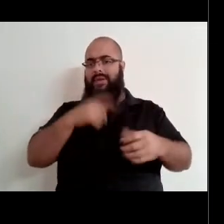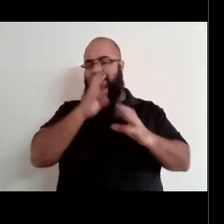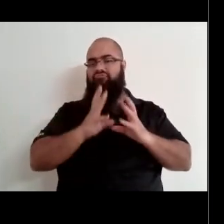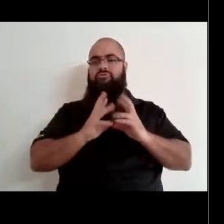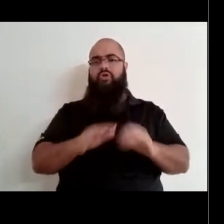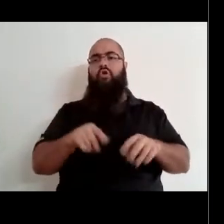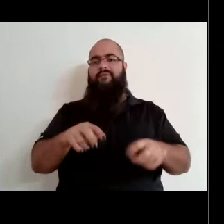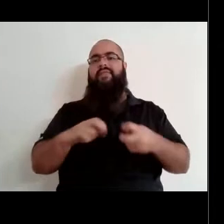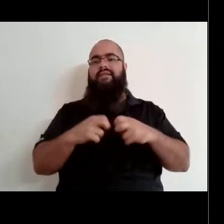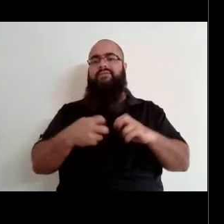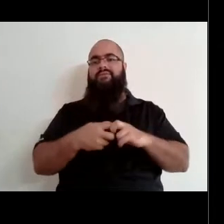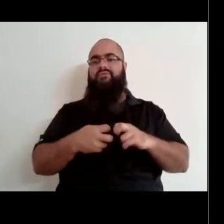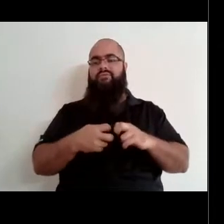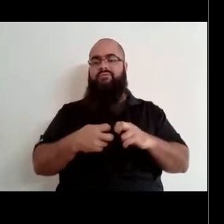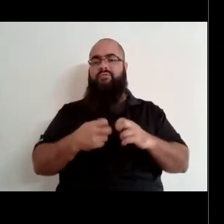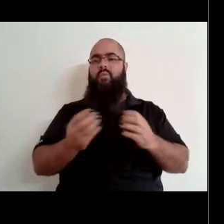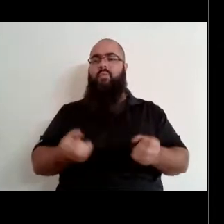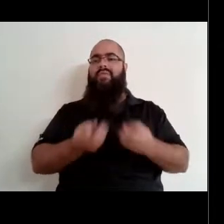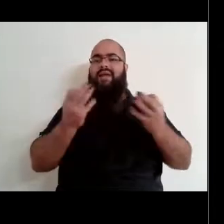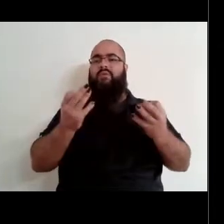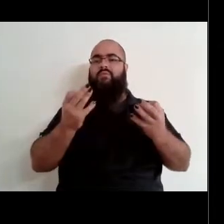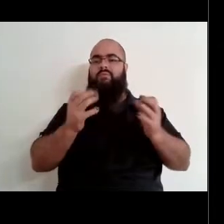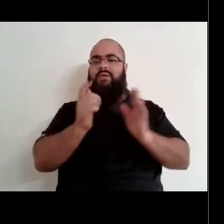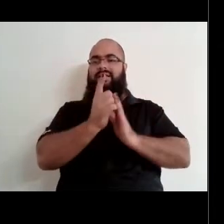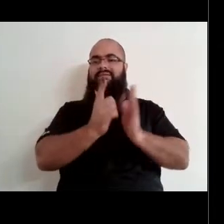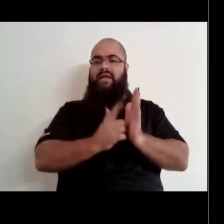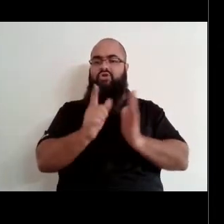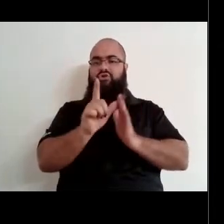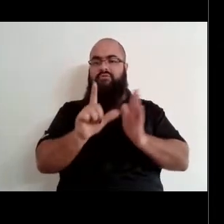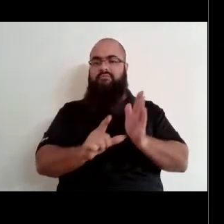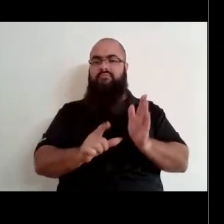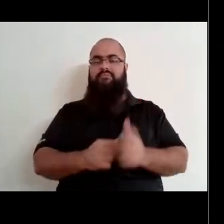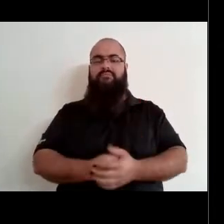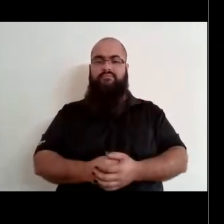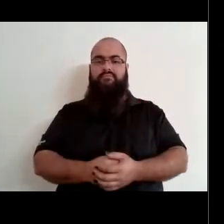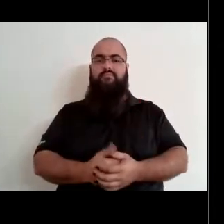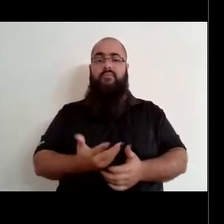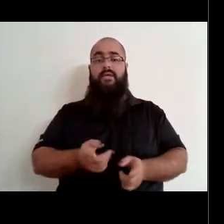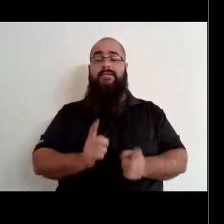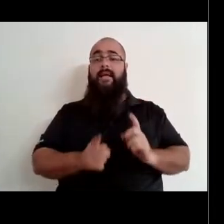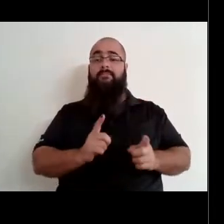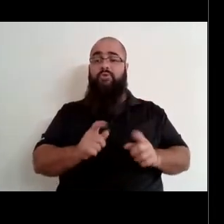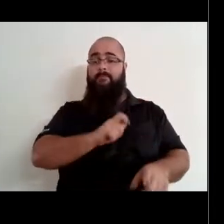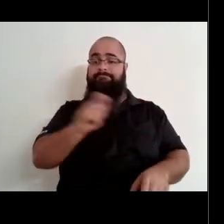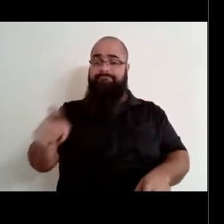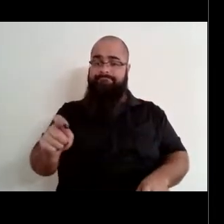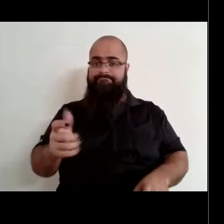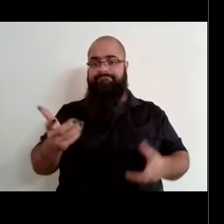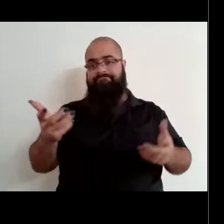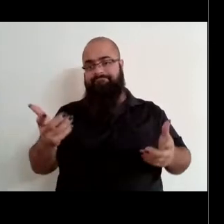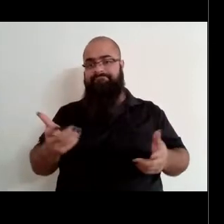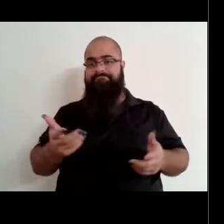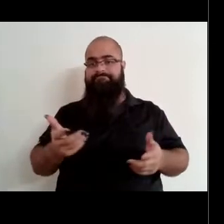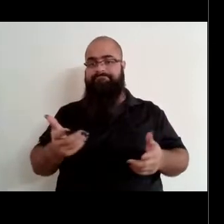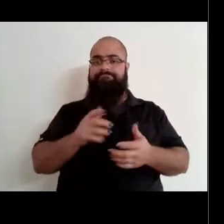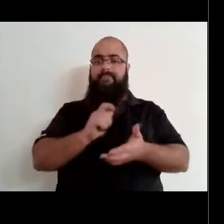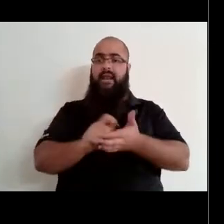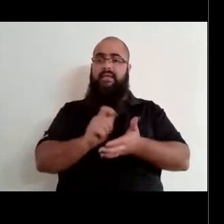We have just got a message coming through here someone just mentioned they can't see the captioners or the Auslan interpreters.